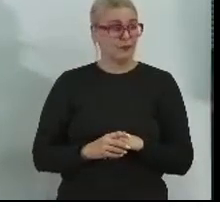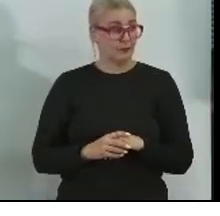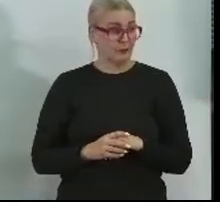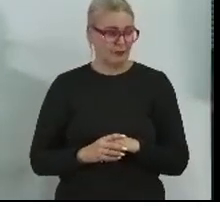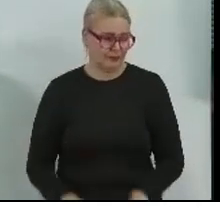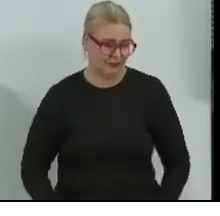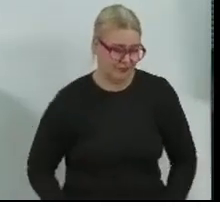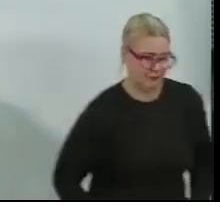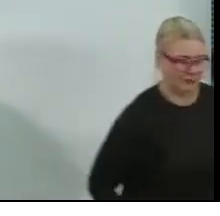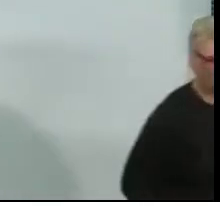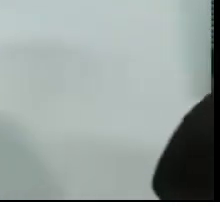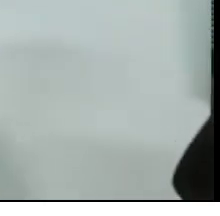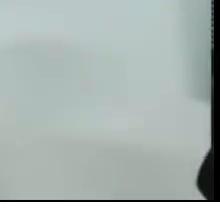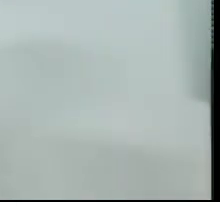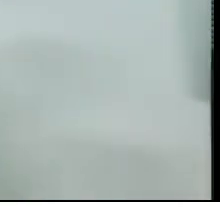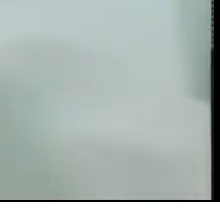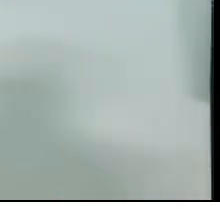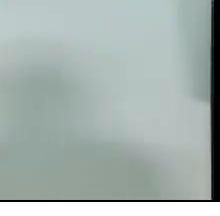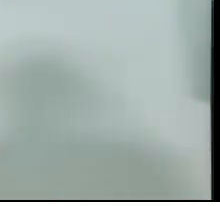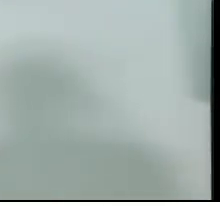Yeah, I definitely think change is happening.